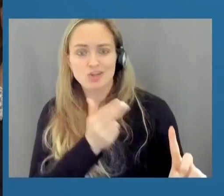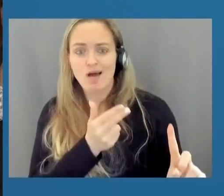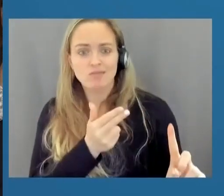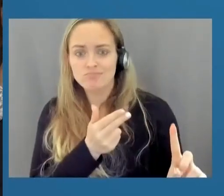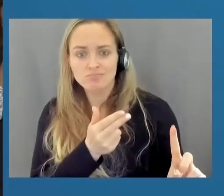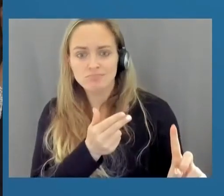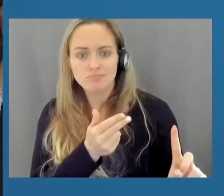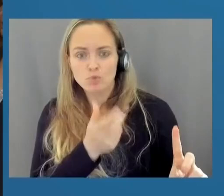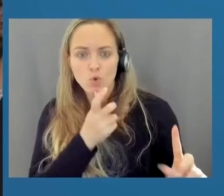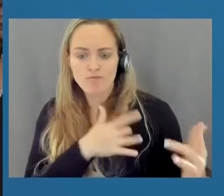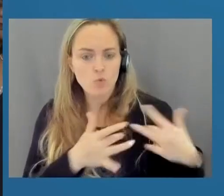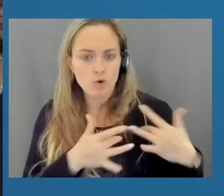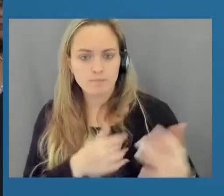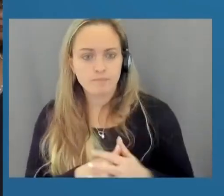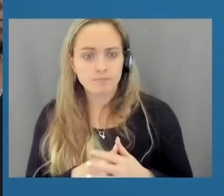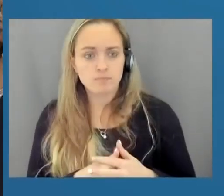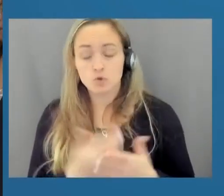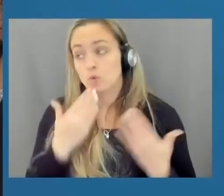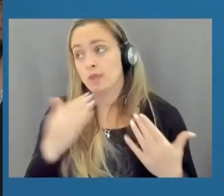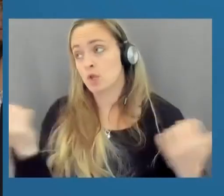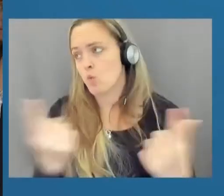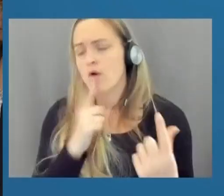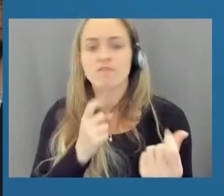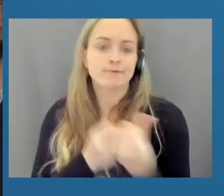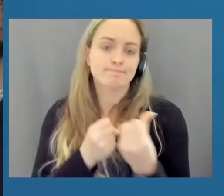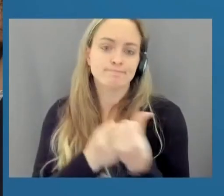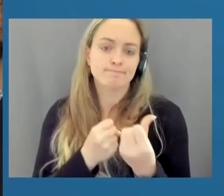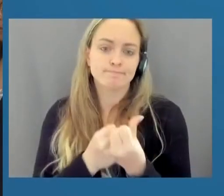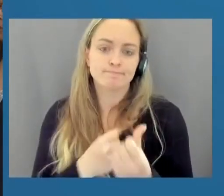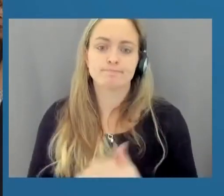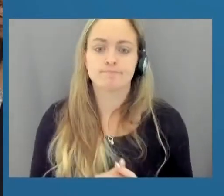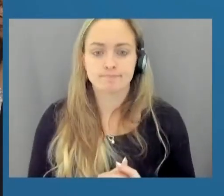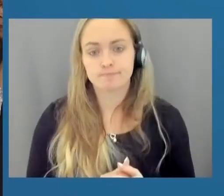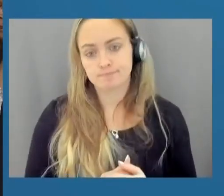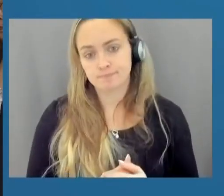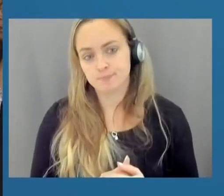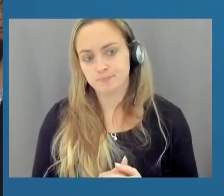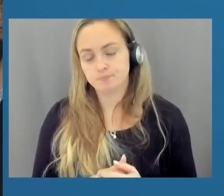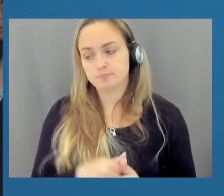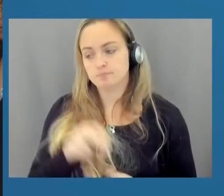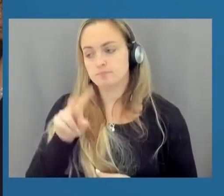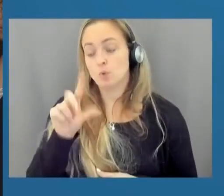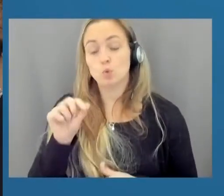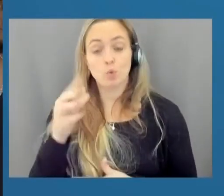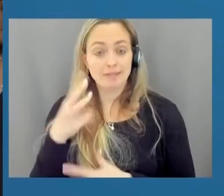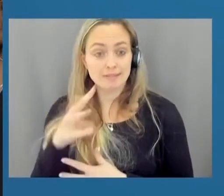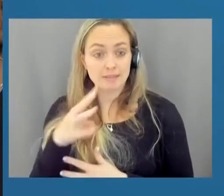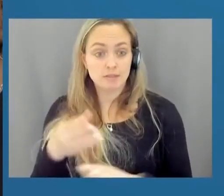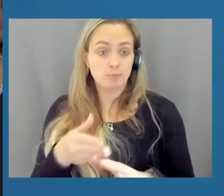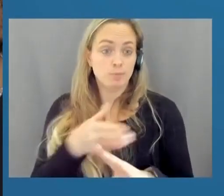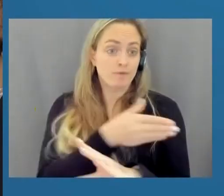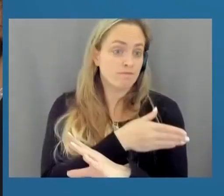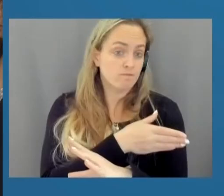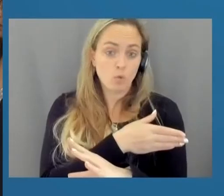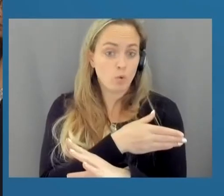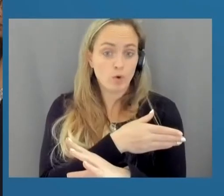and so I thank all my colleagues for standing with us, you know, in 2016 before the Pulse nightclub shooting.